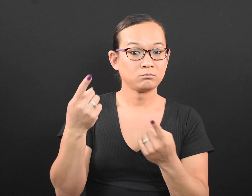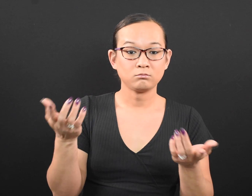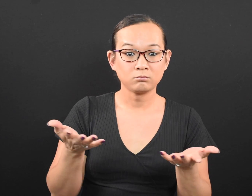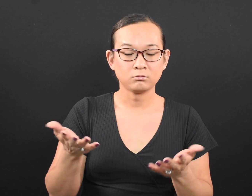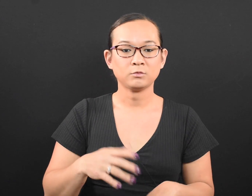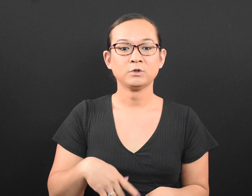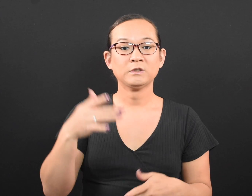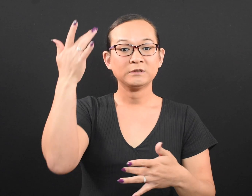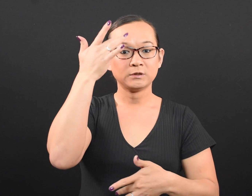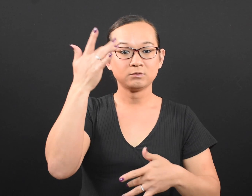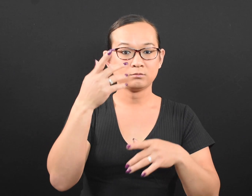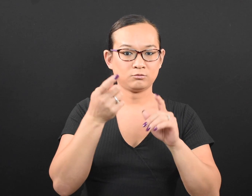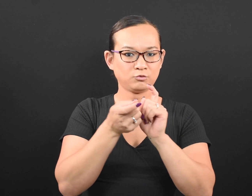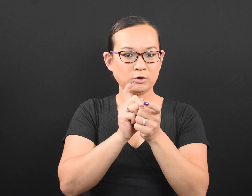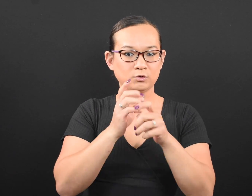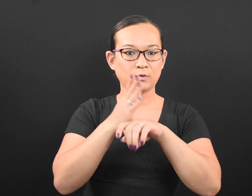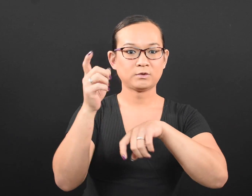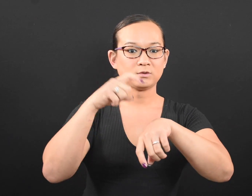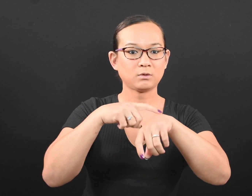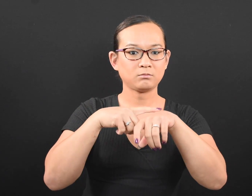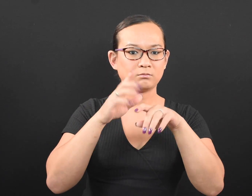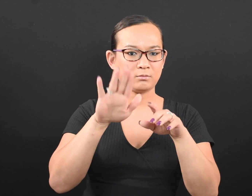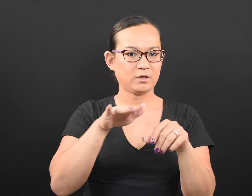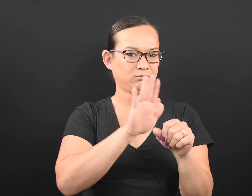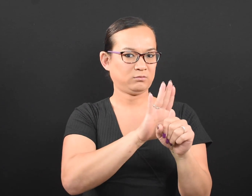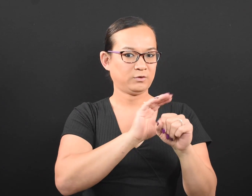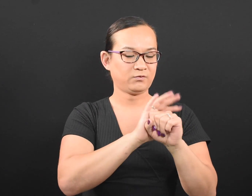What we know Viruses constantly change through mutation,